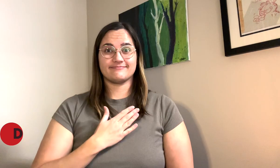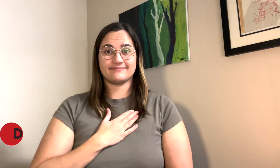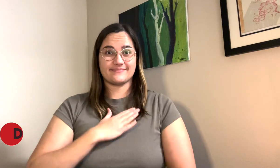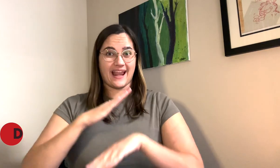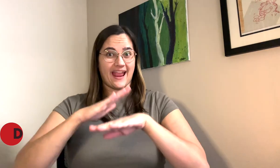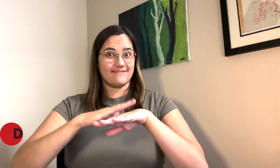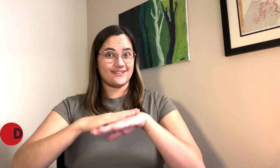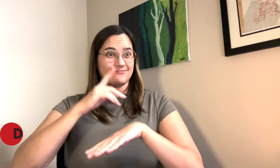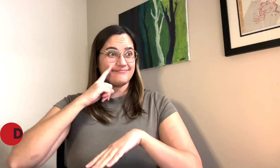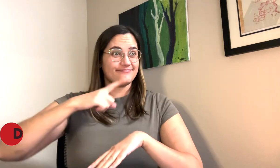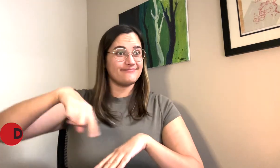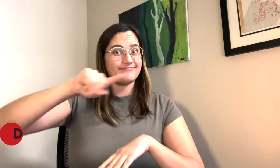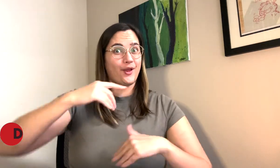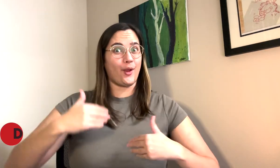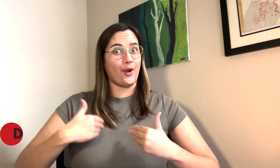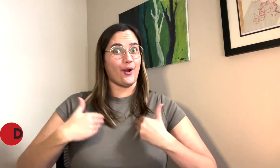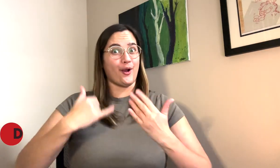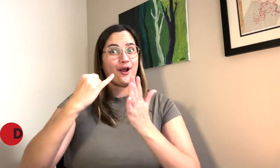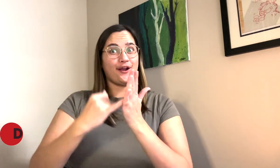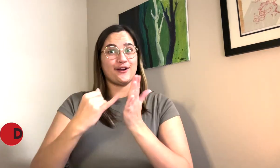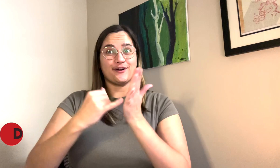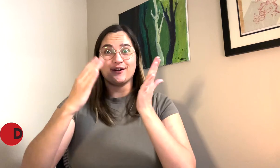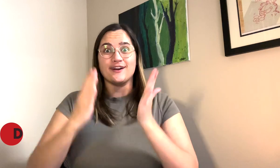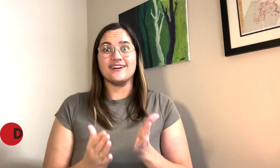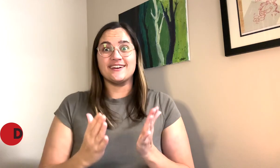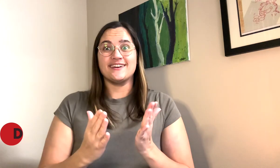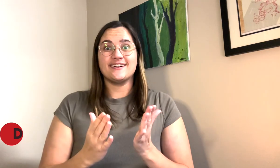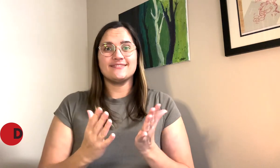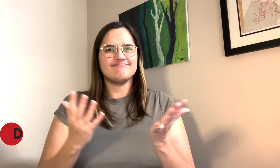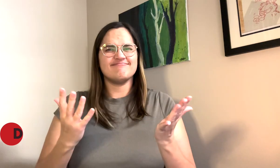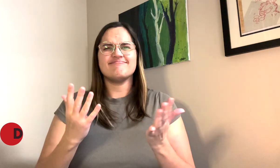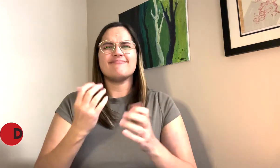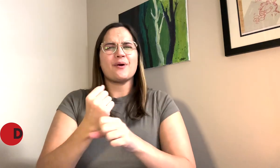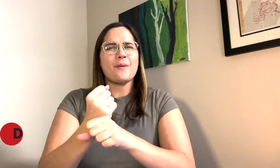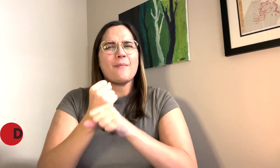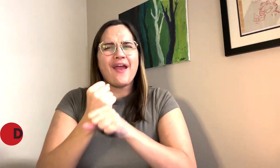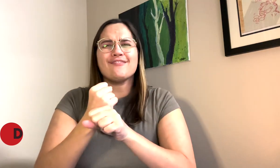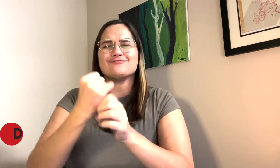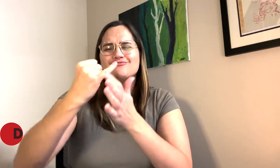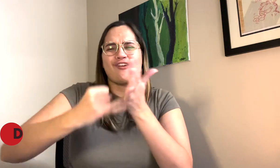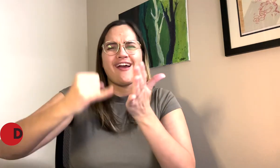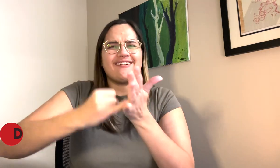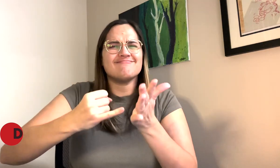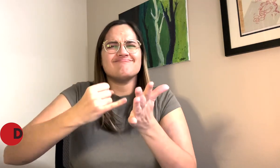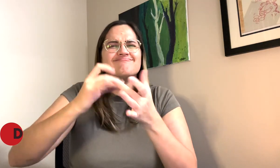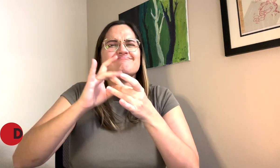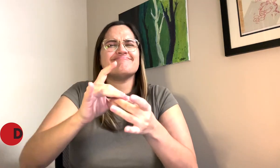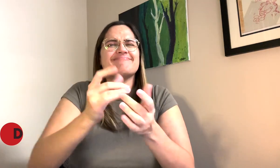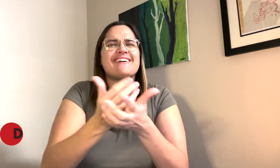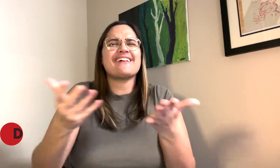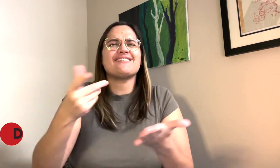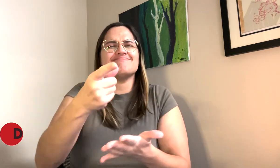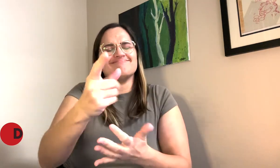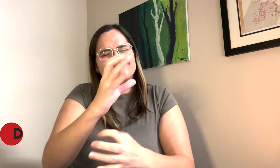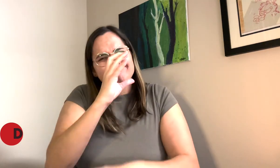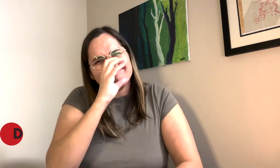My advice for young artists is to make drawings about something